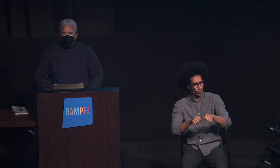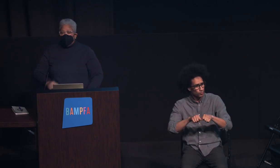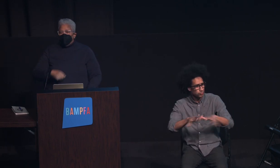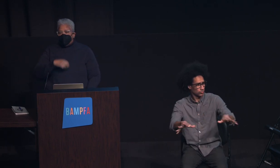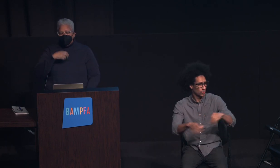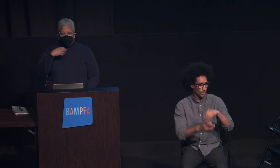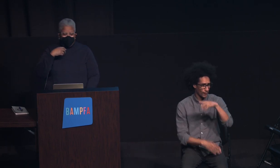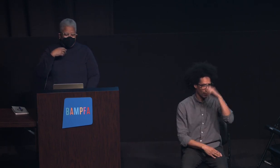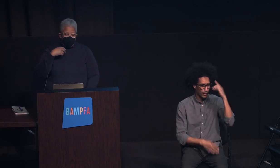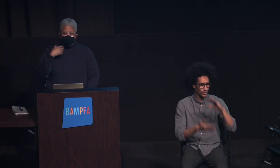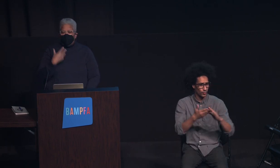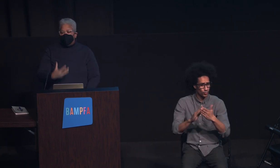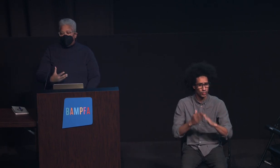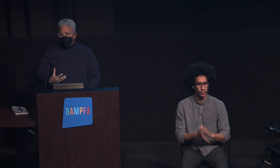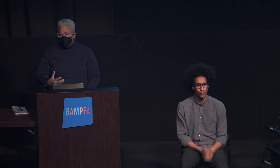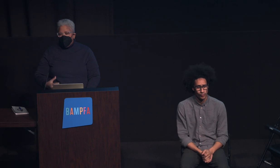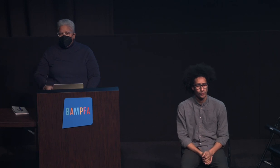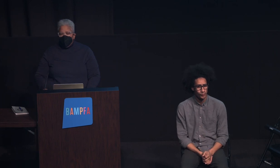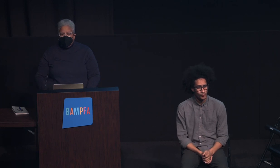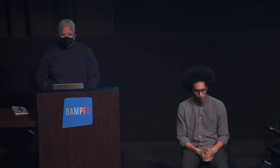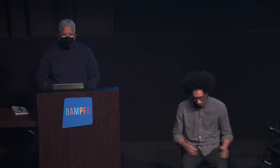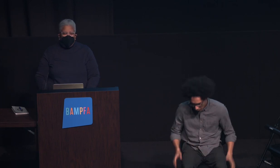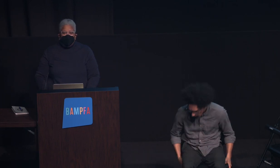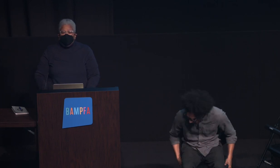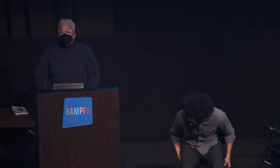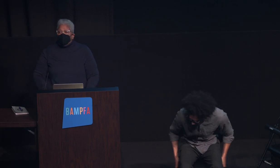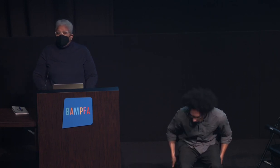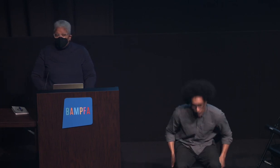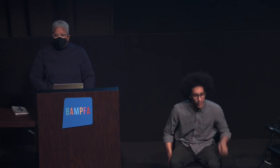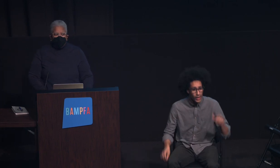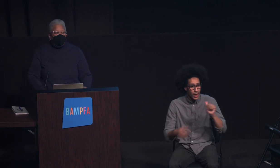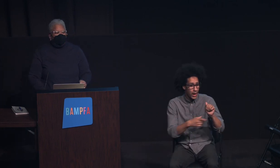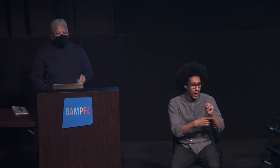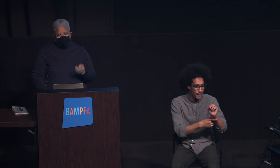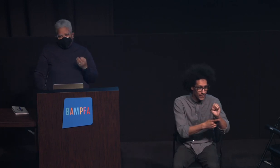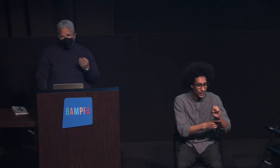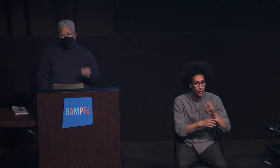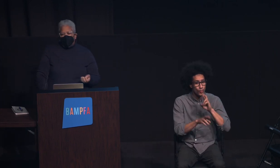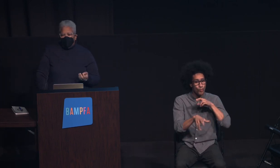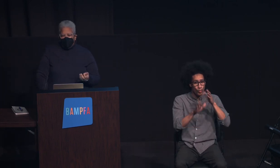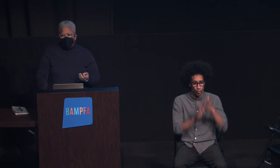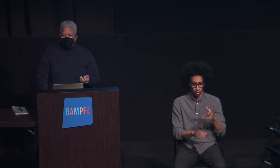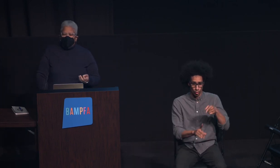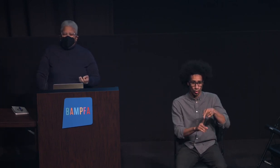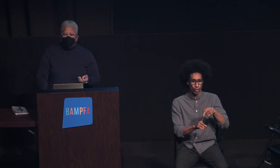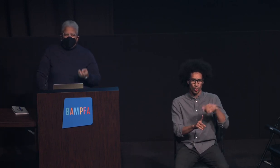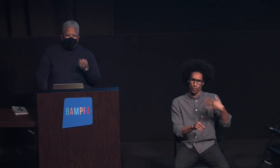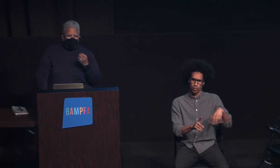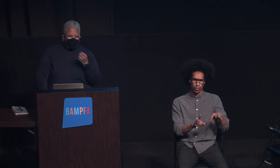The Colored American, the AME Reporter, these were critical